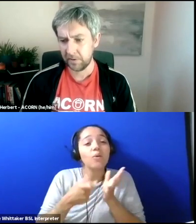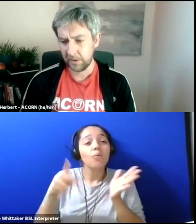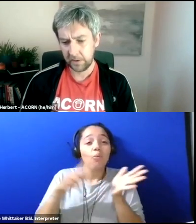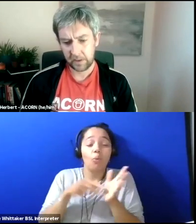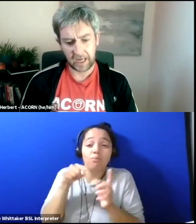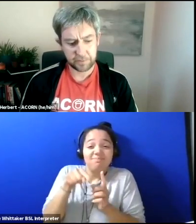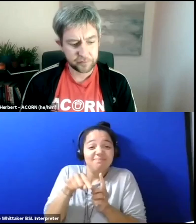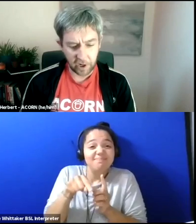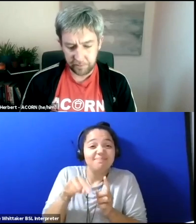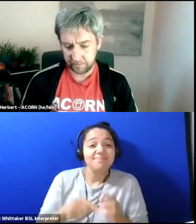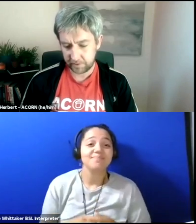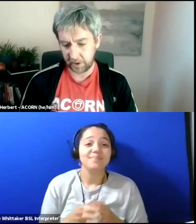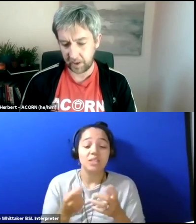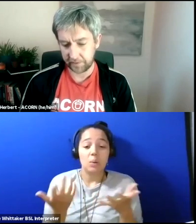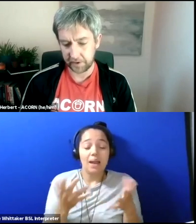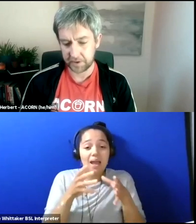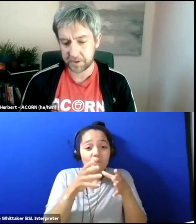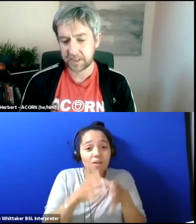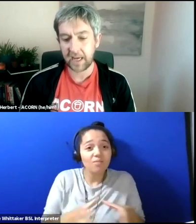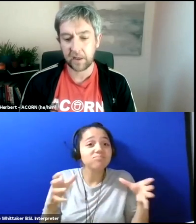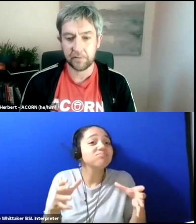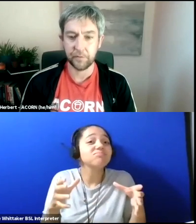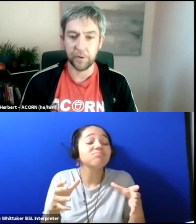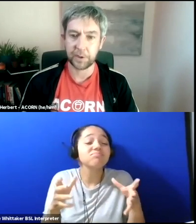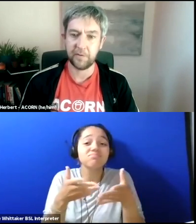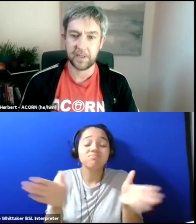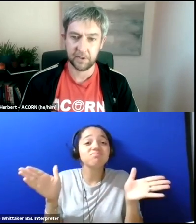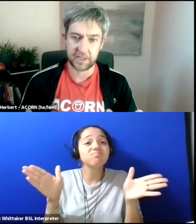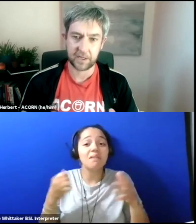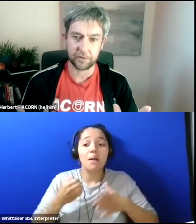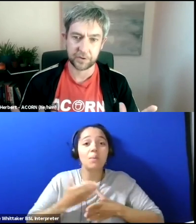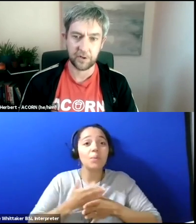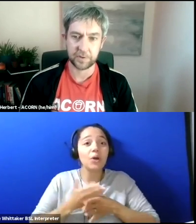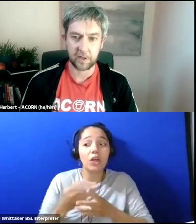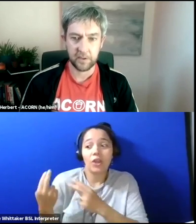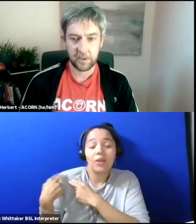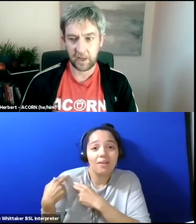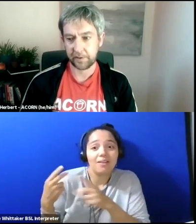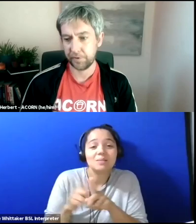As we've grown, the scale of the work we've been able to take on has grown as well.